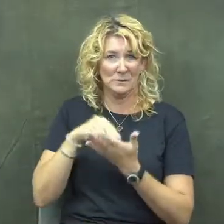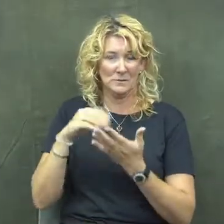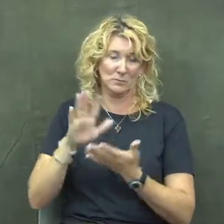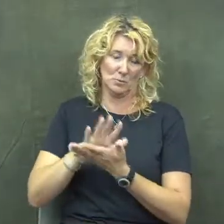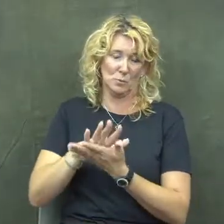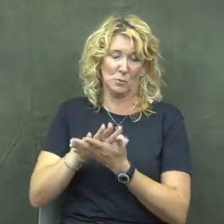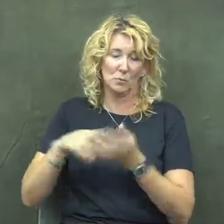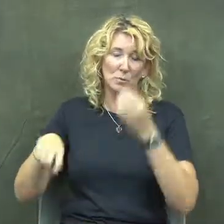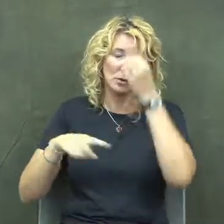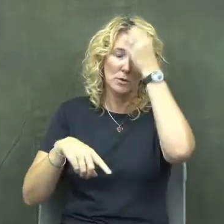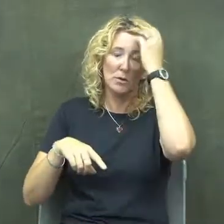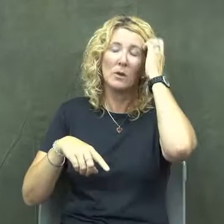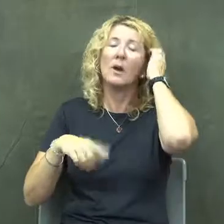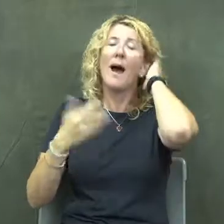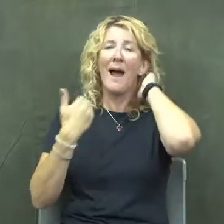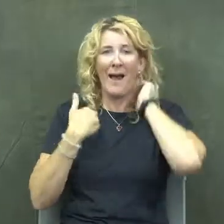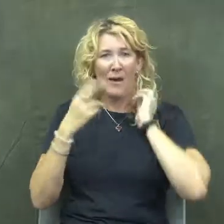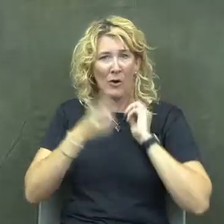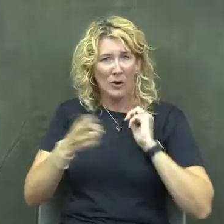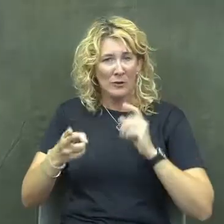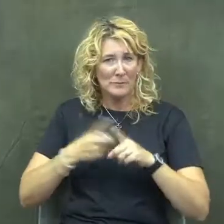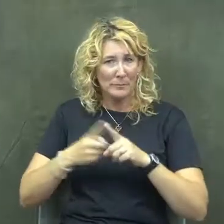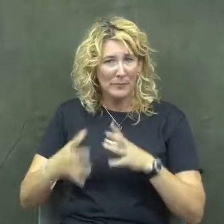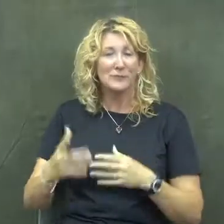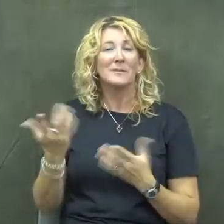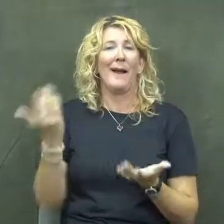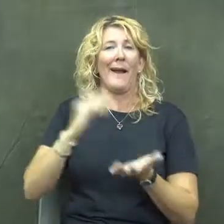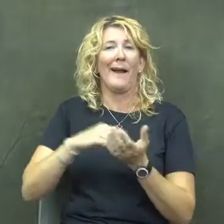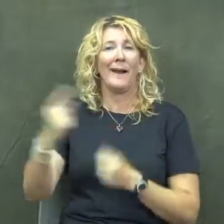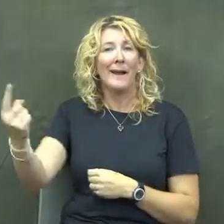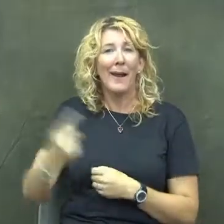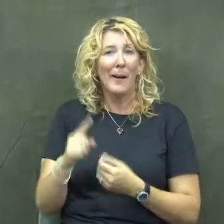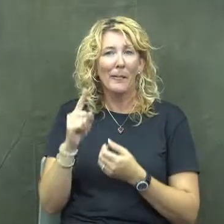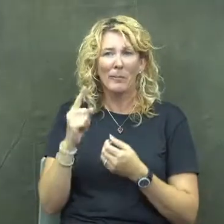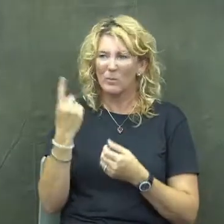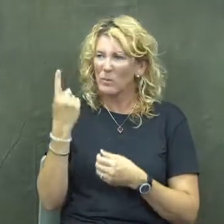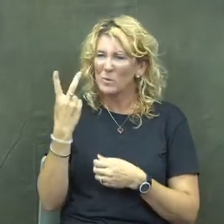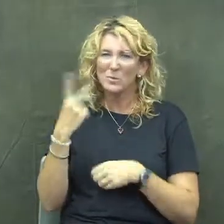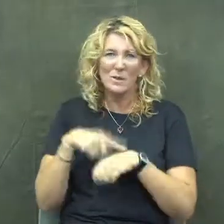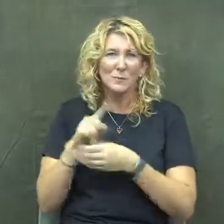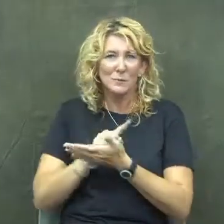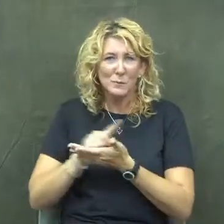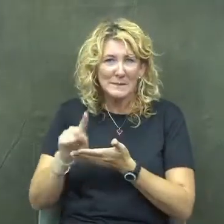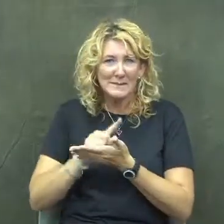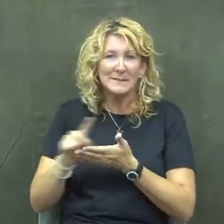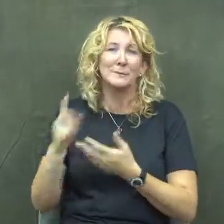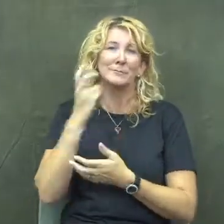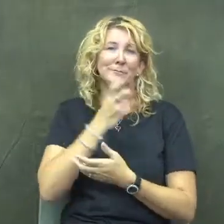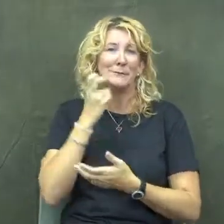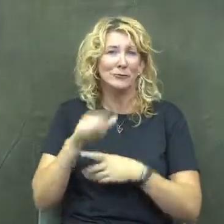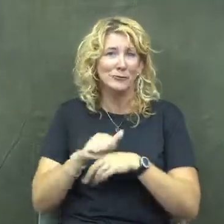I was the only deaf student among all-hearing students. And I had a deaf, a hard-of-hearing specialist,